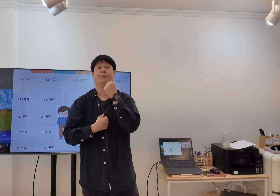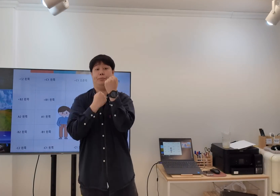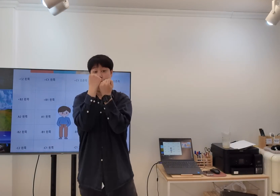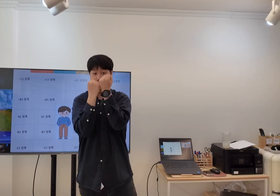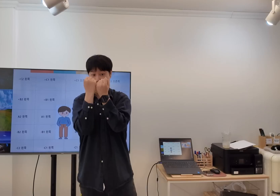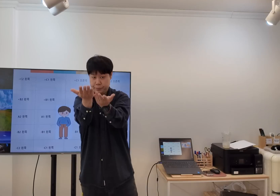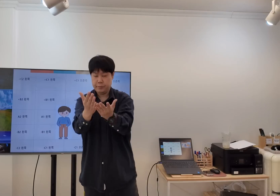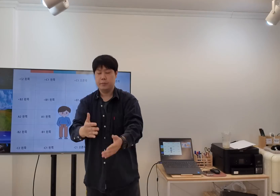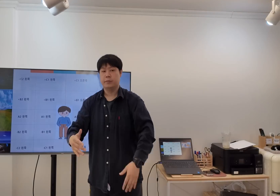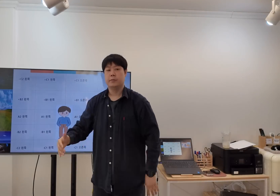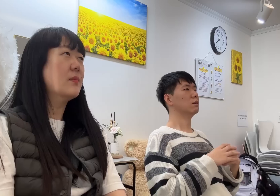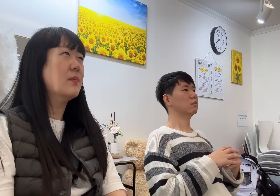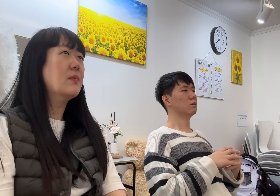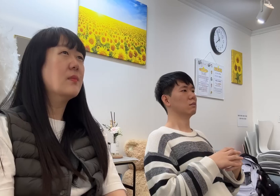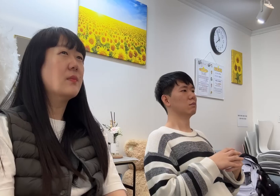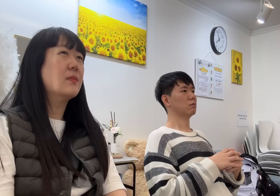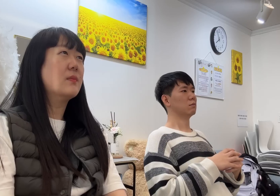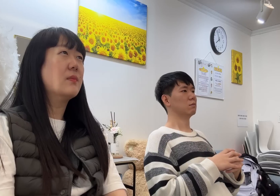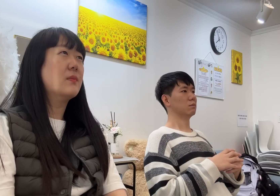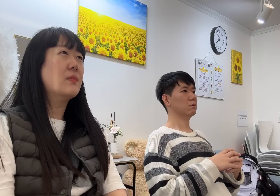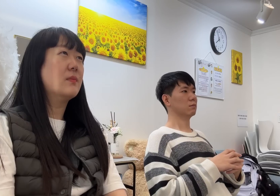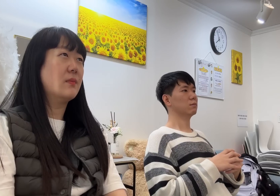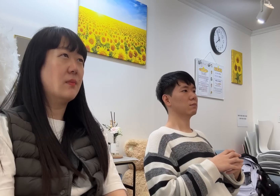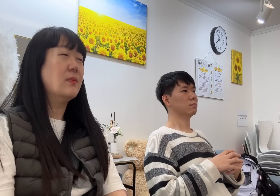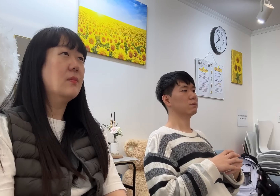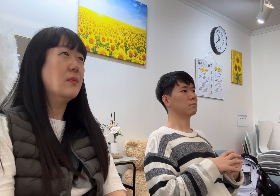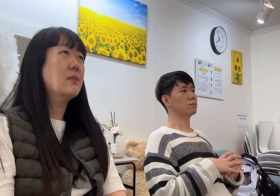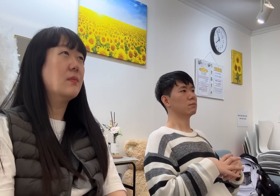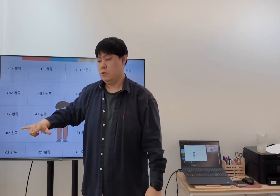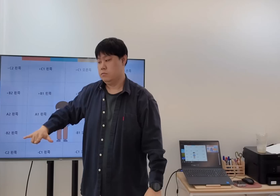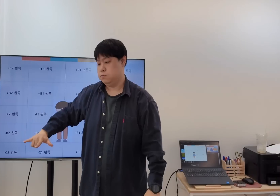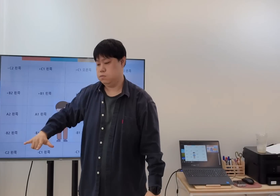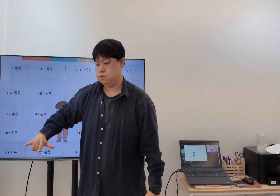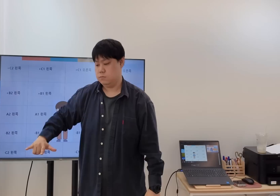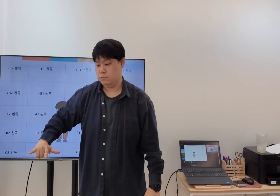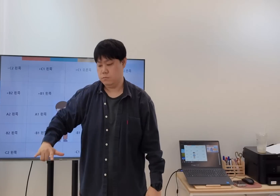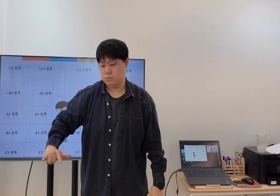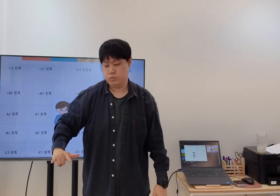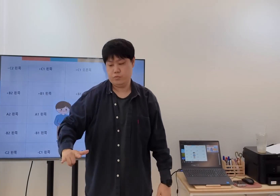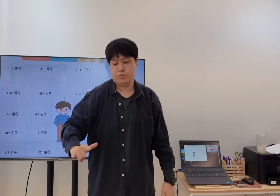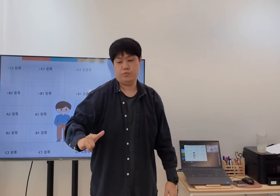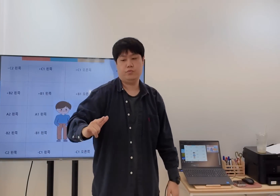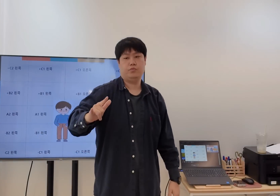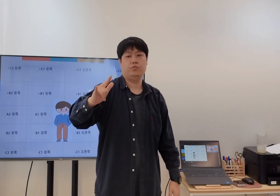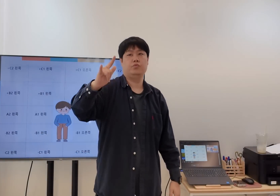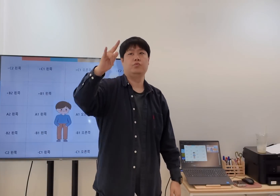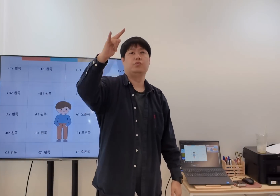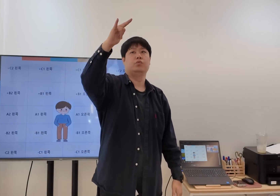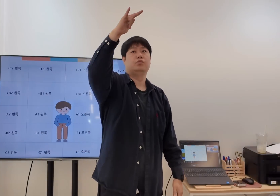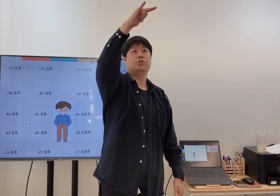Let me explain. Oh, my soul is slowly fading away. It's not just me, right? The plane departs from the right side of the ground and